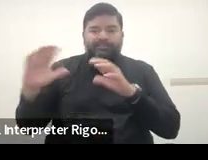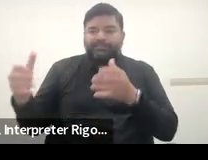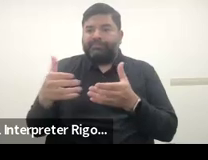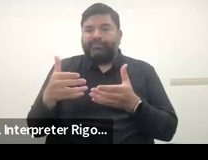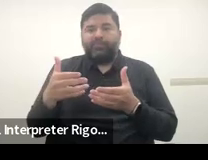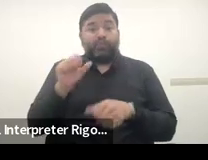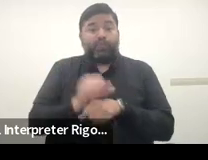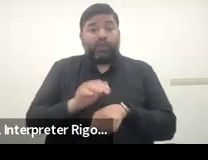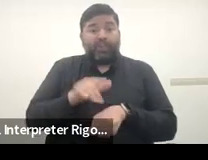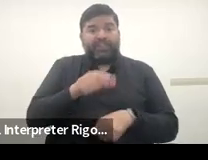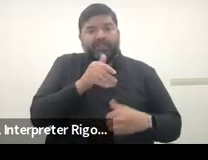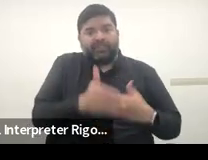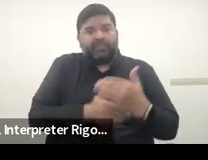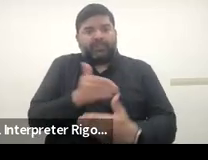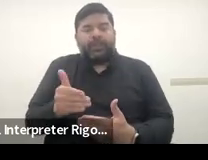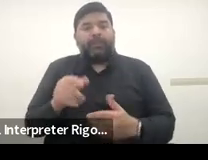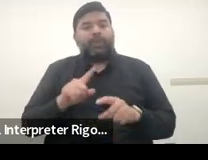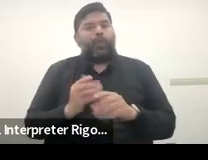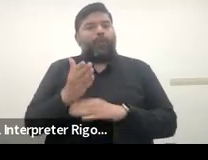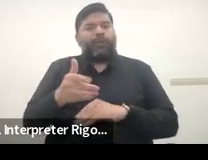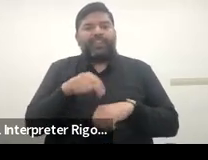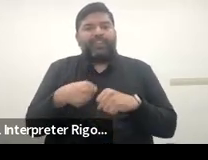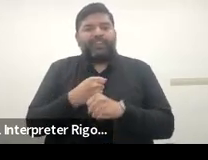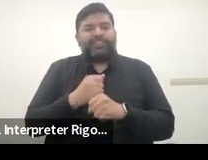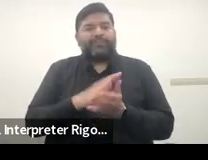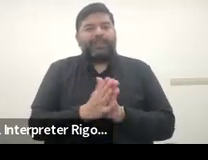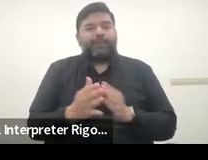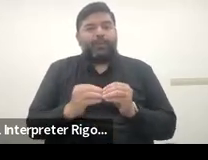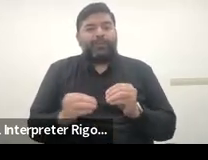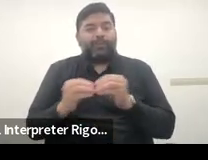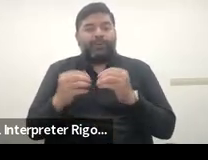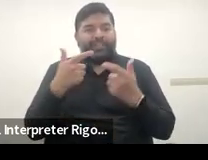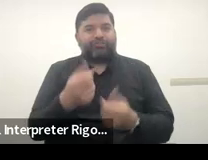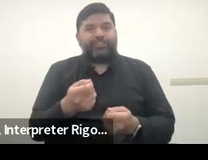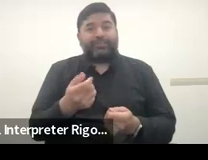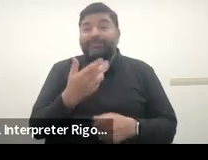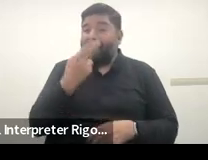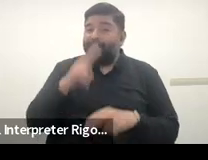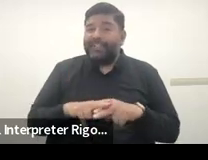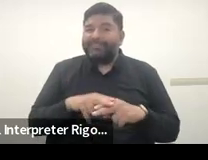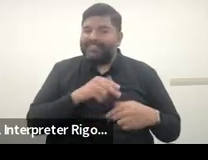the years it's gotten more interesting and more fun as we go along. I put this, this